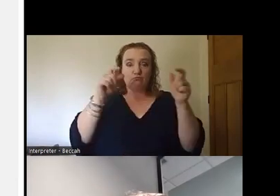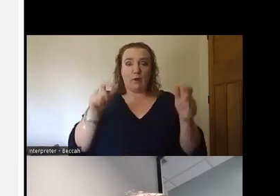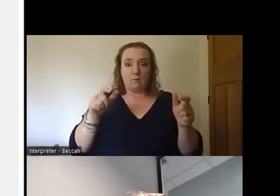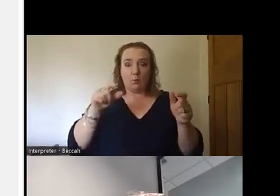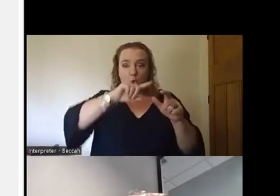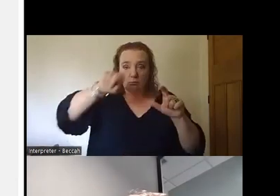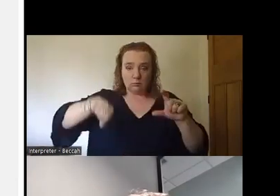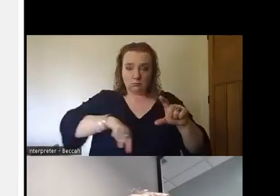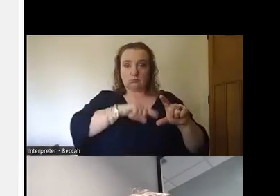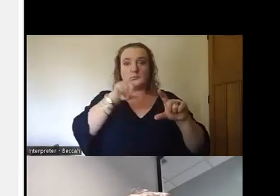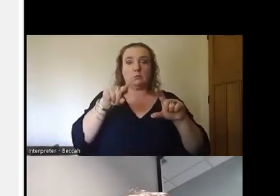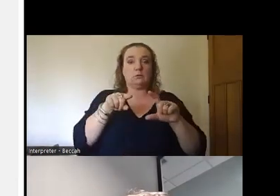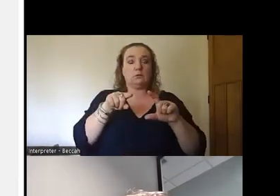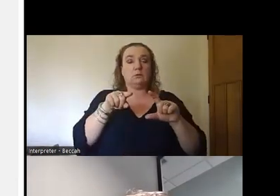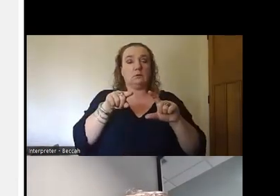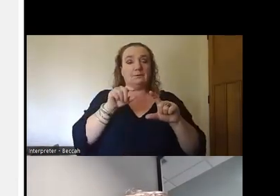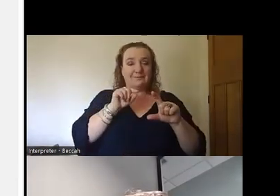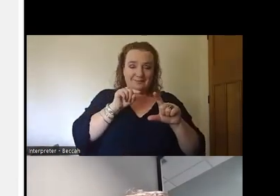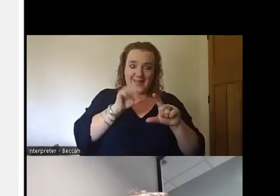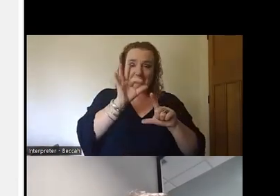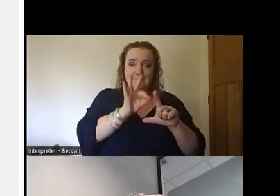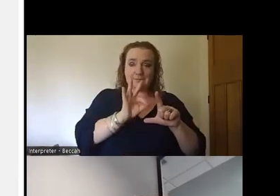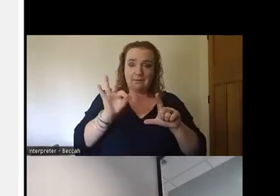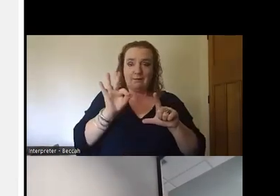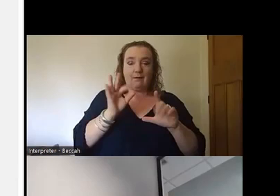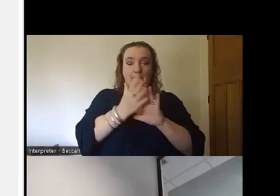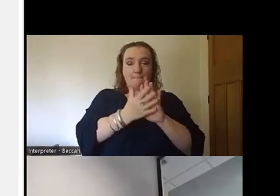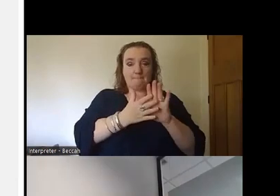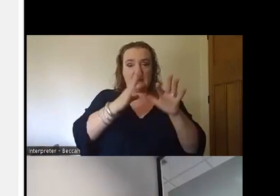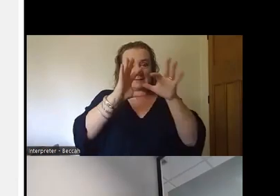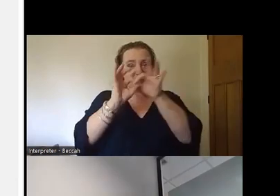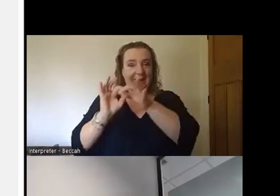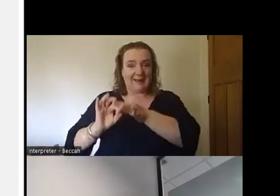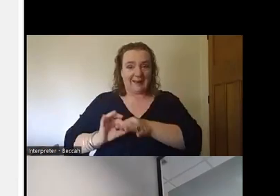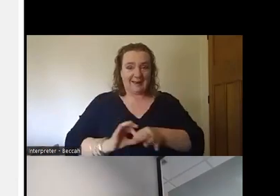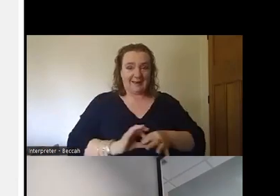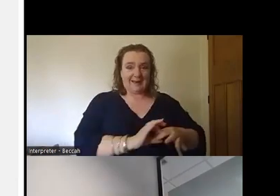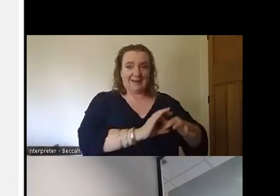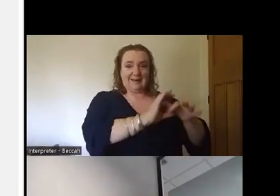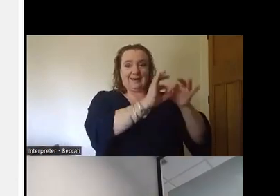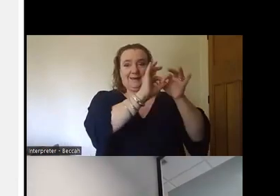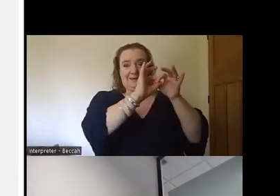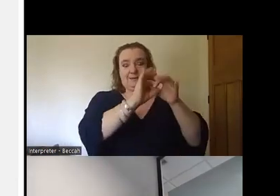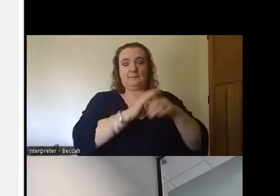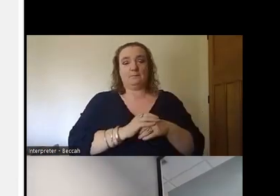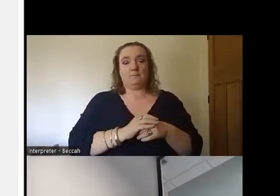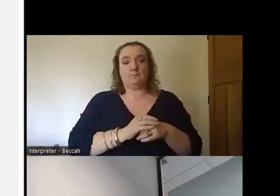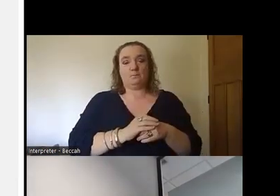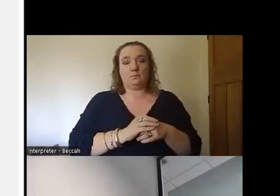is that it's designed to connect each of the components, starting with Mātairangi,